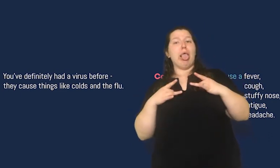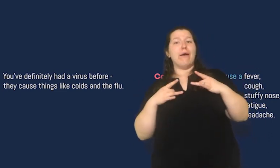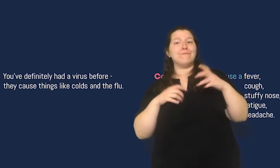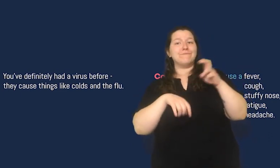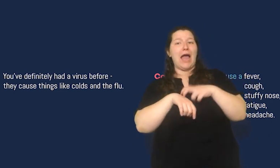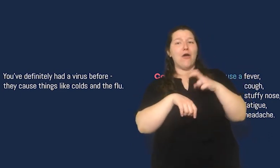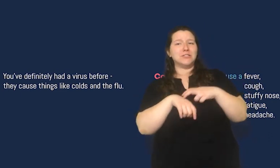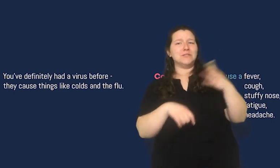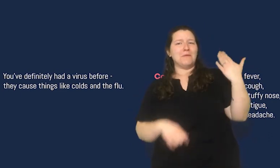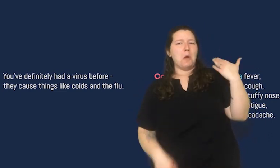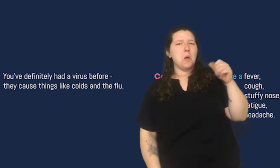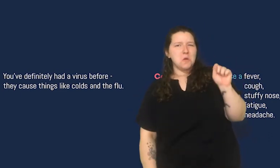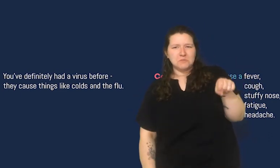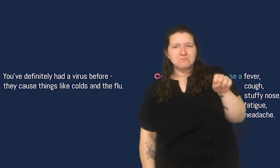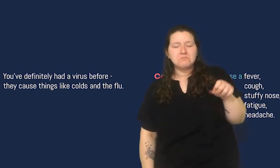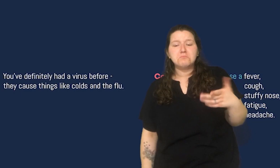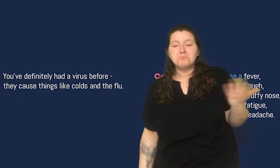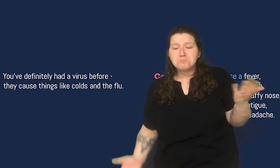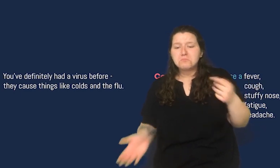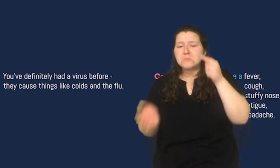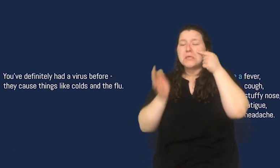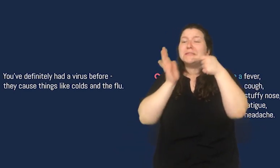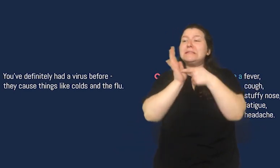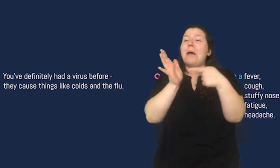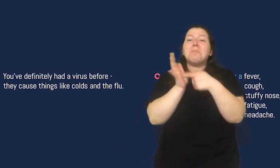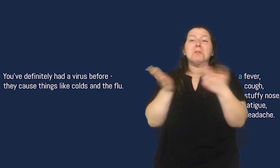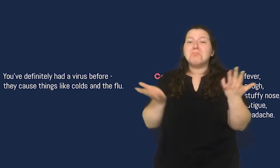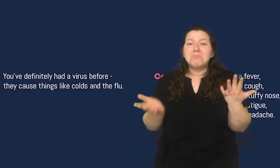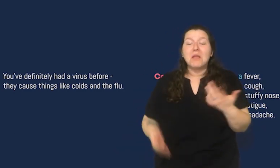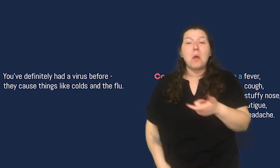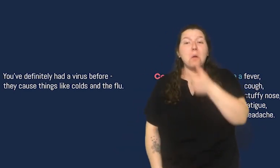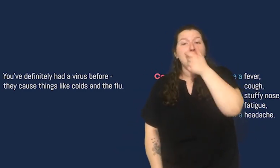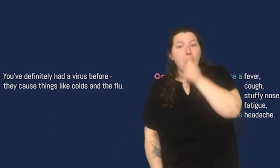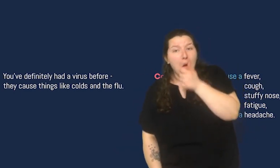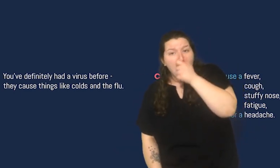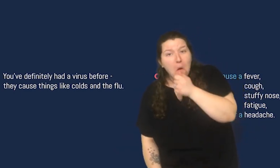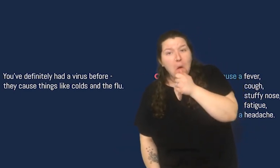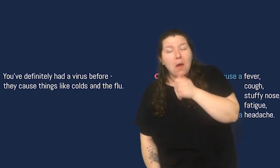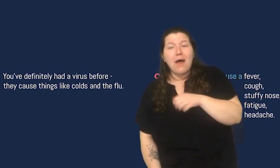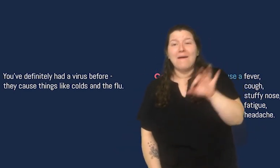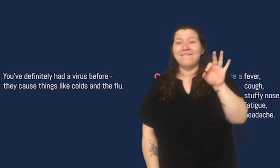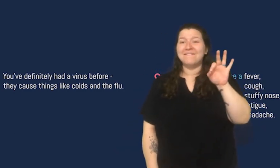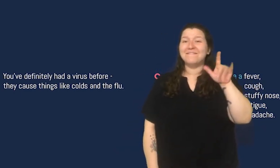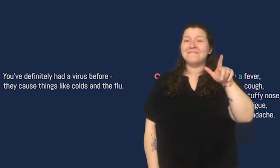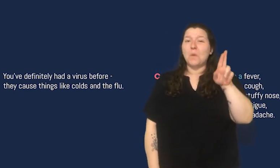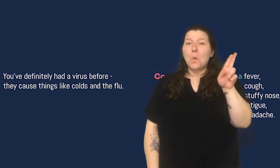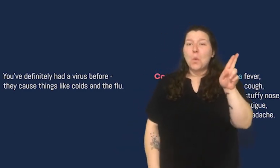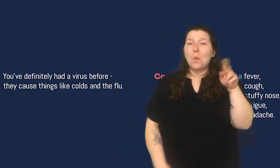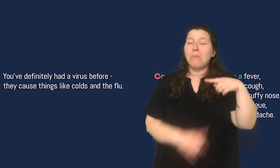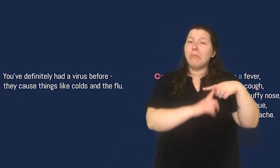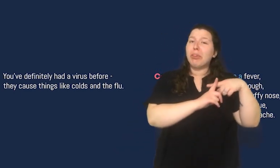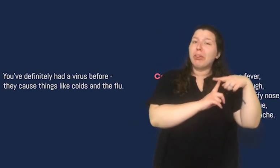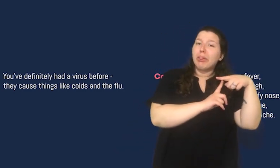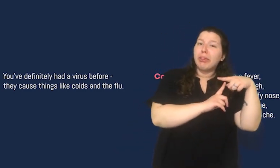You've definitely had a virus before - they cause things like colds and the flu.